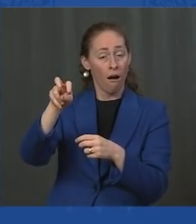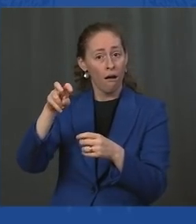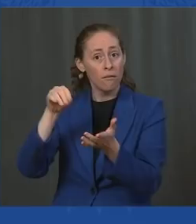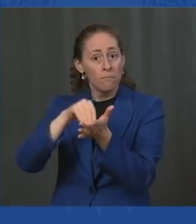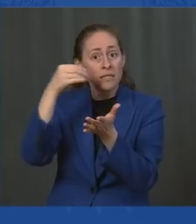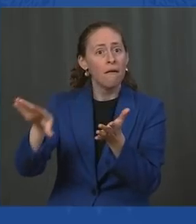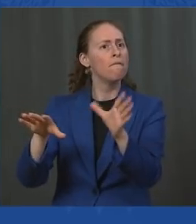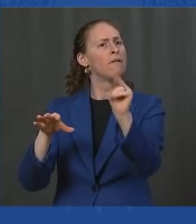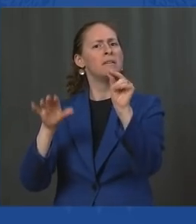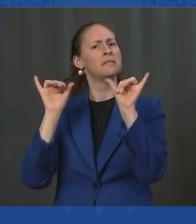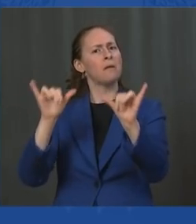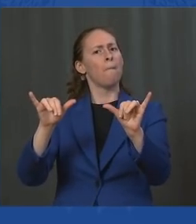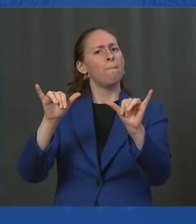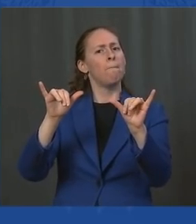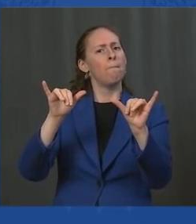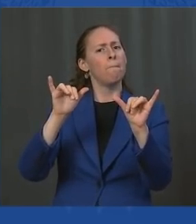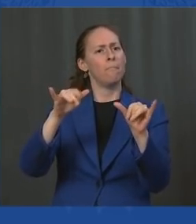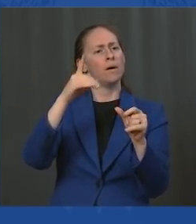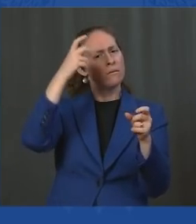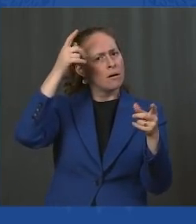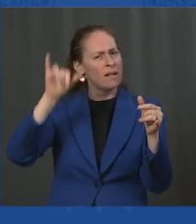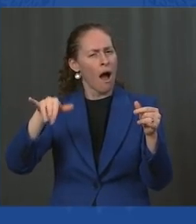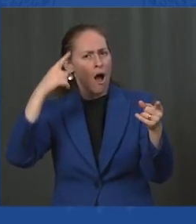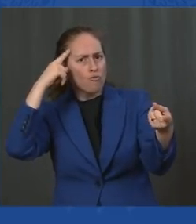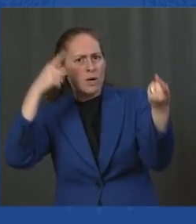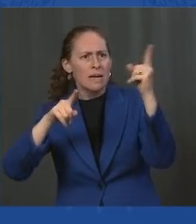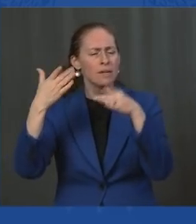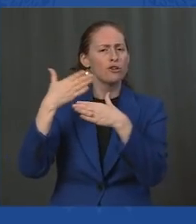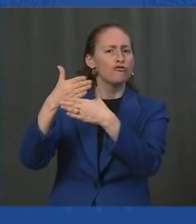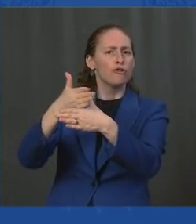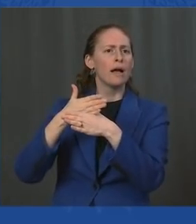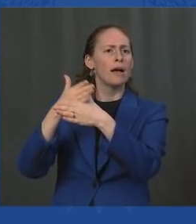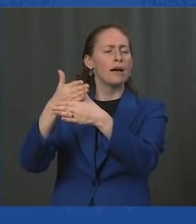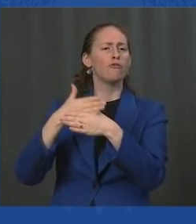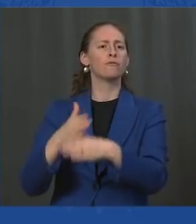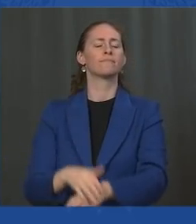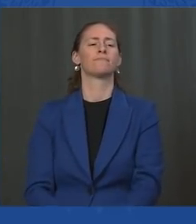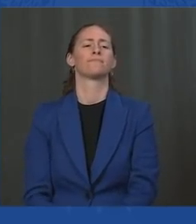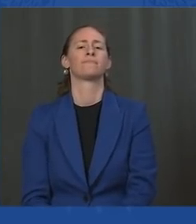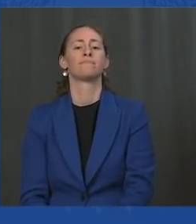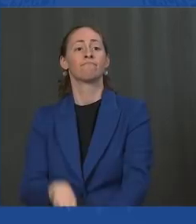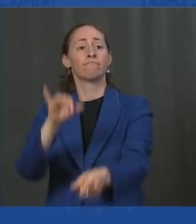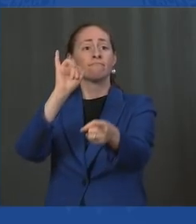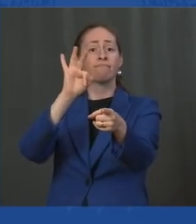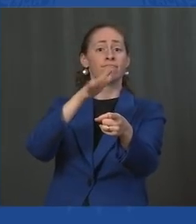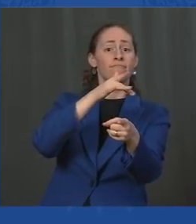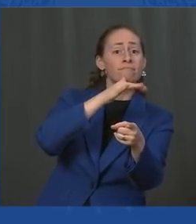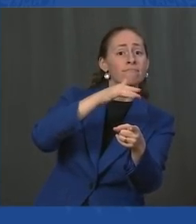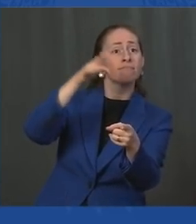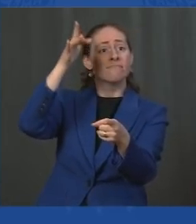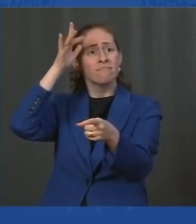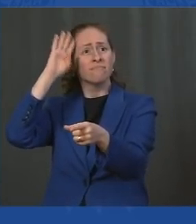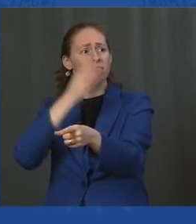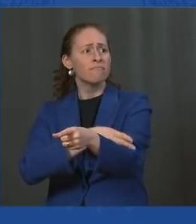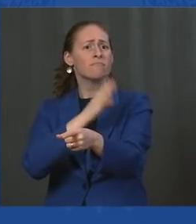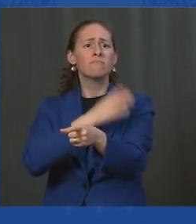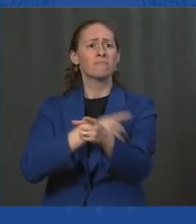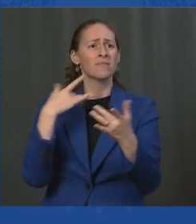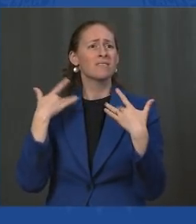Just think of the sons and the daughters and the moms and dads of loved ones trying to reach each other and the feeling of fear,